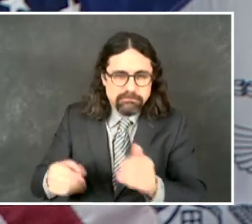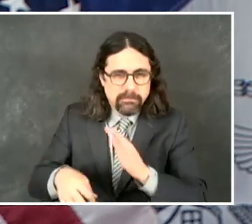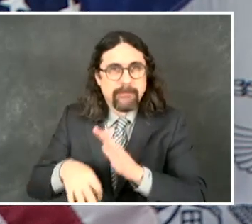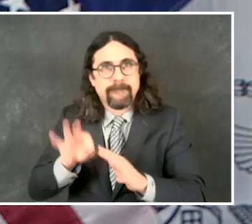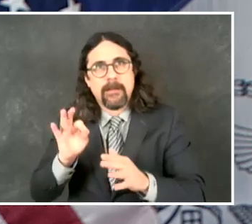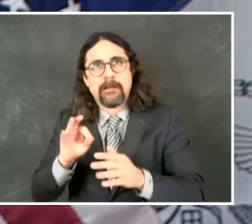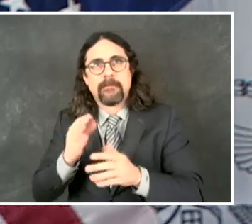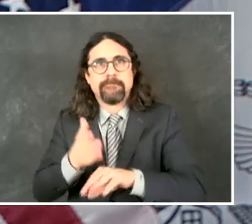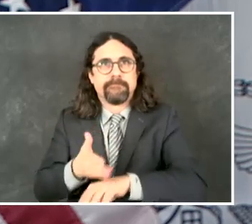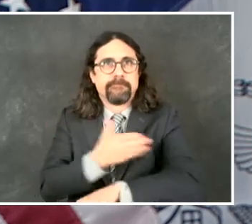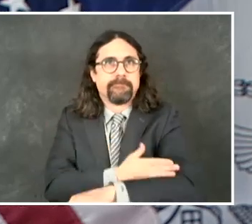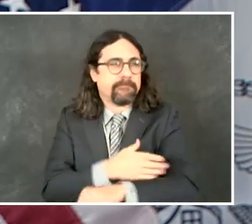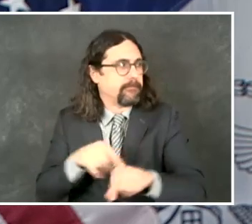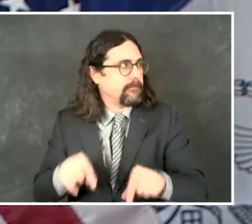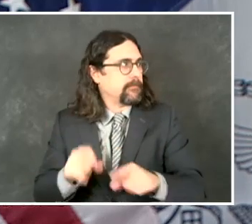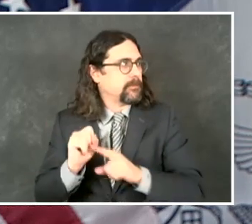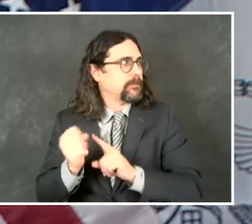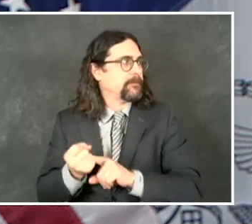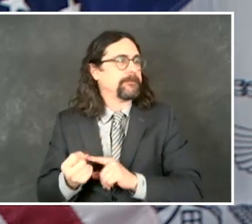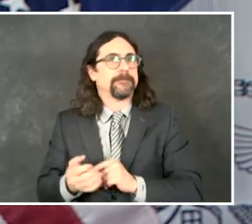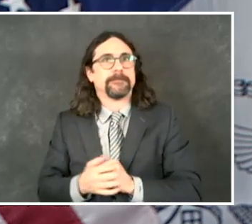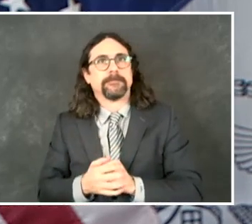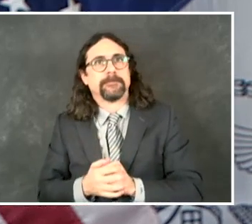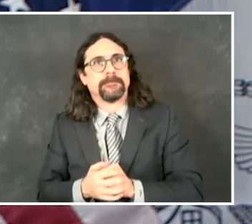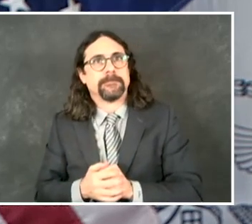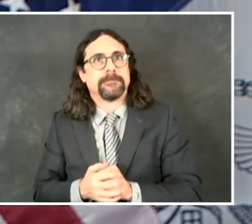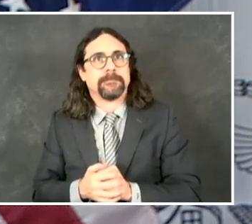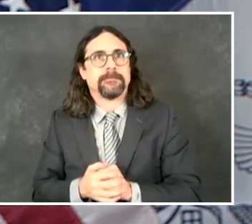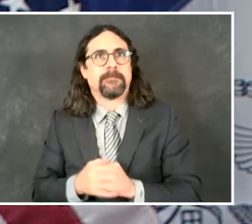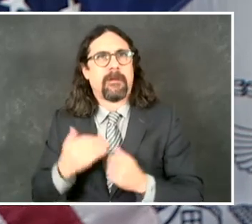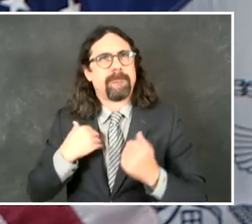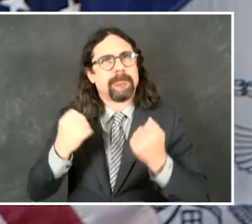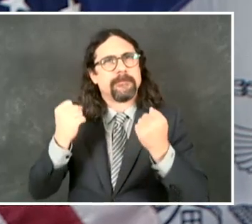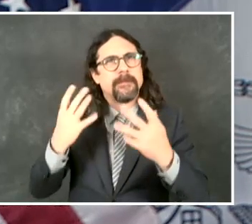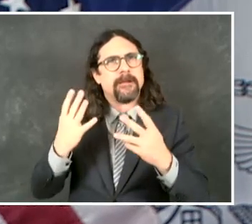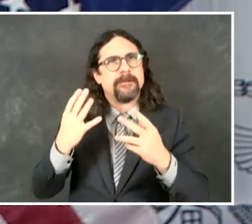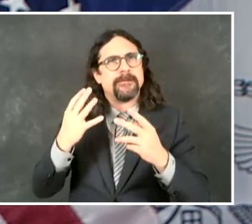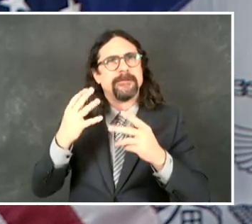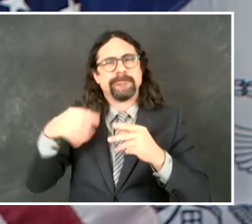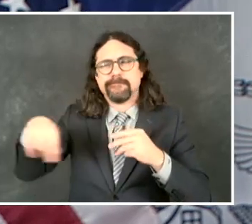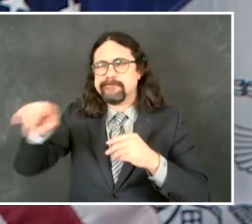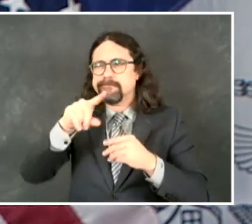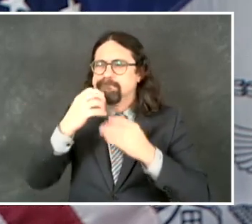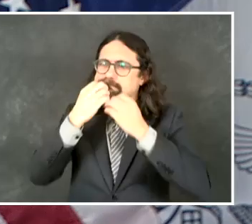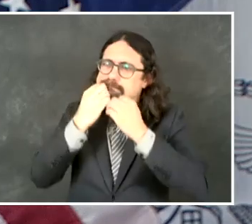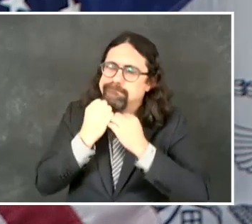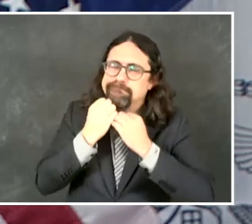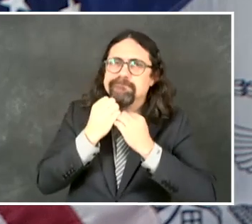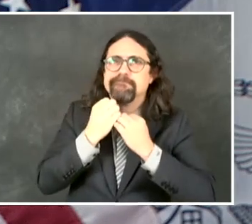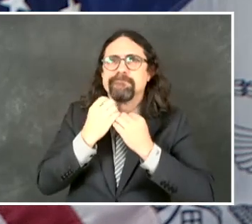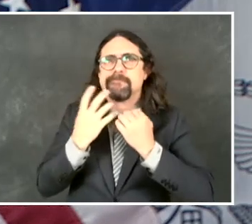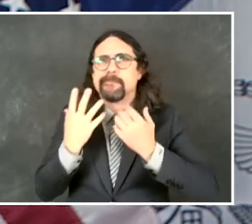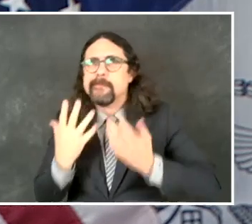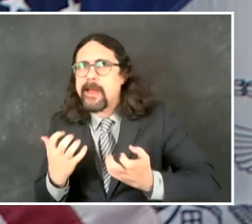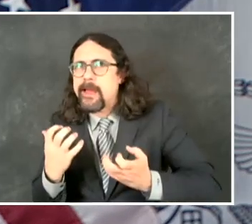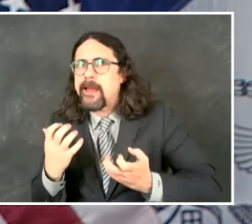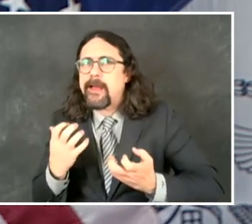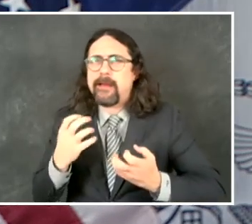COME TOGETHERN I THE END.